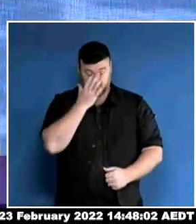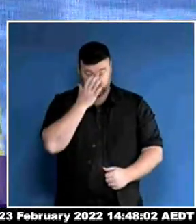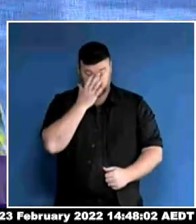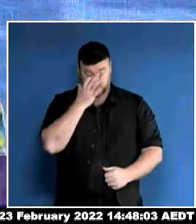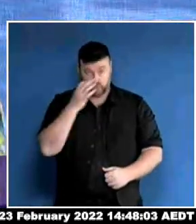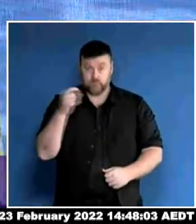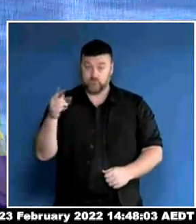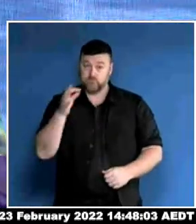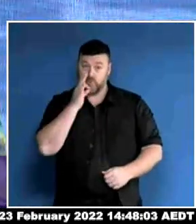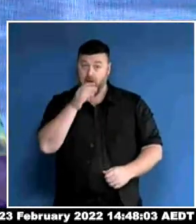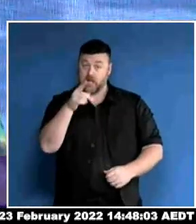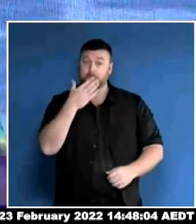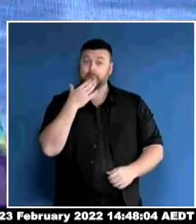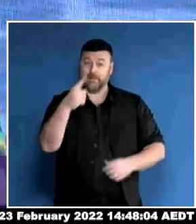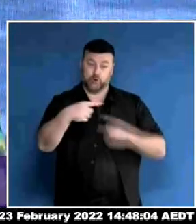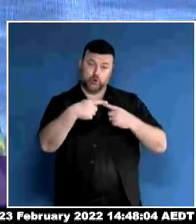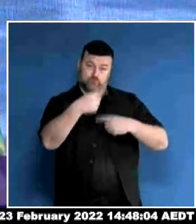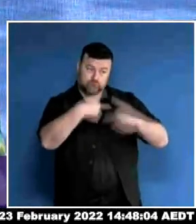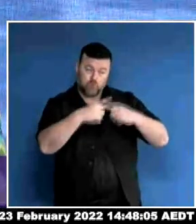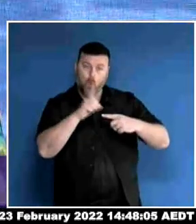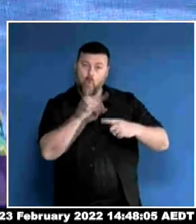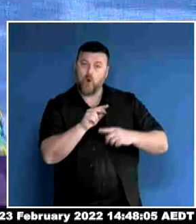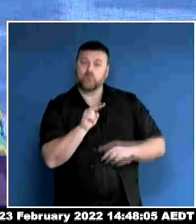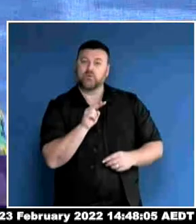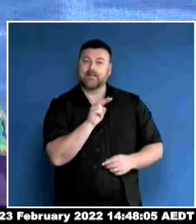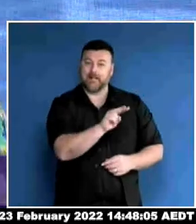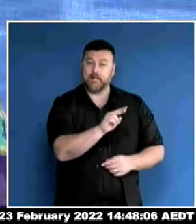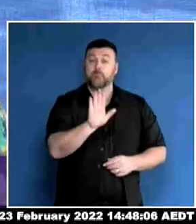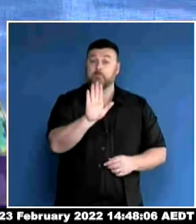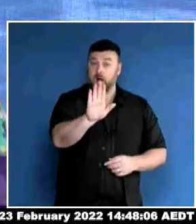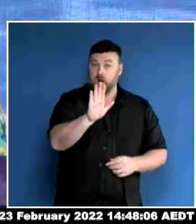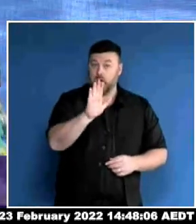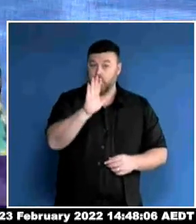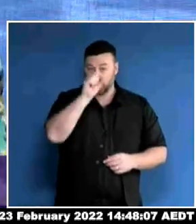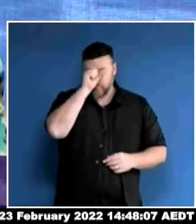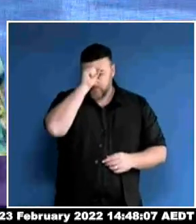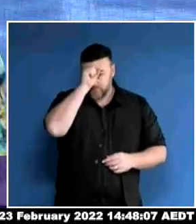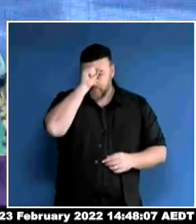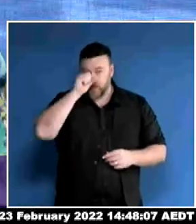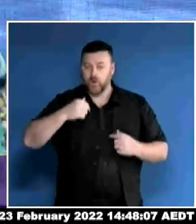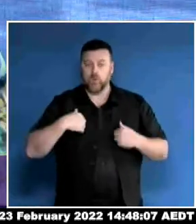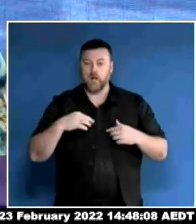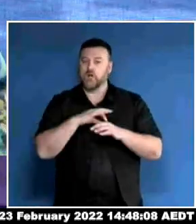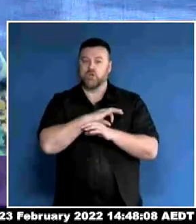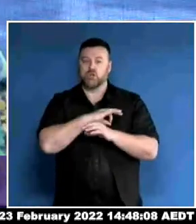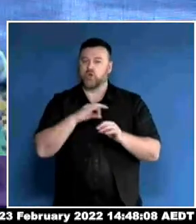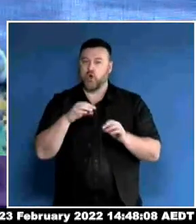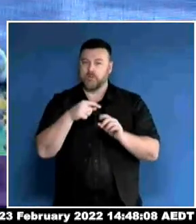But remember we are not identifying any particular location or region by name.